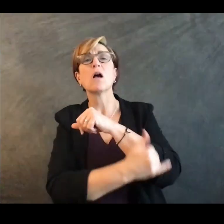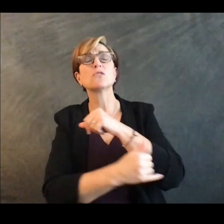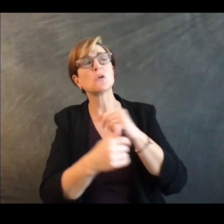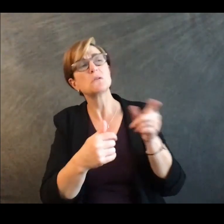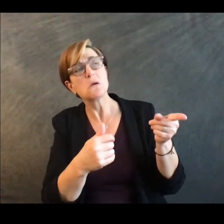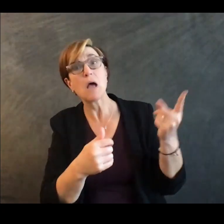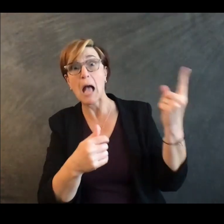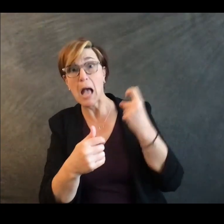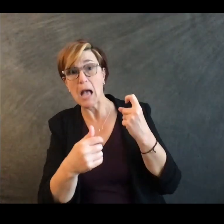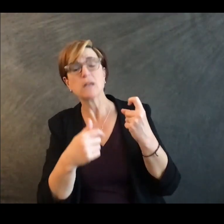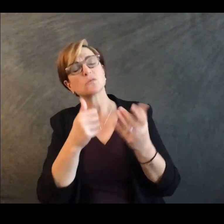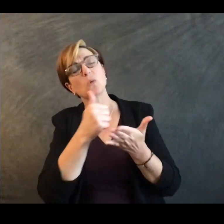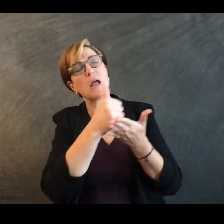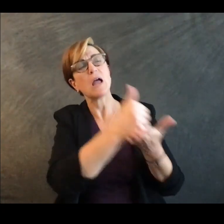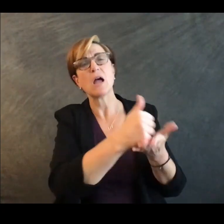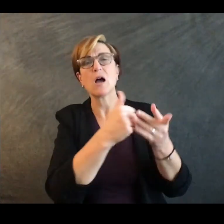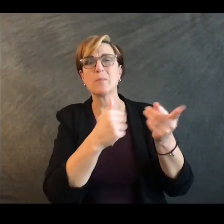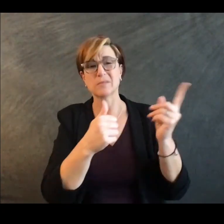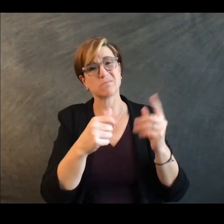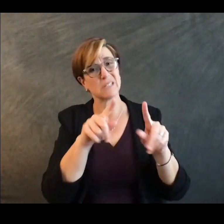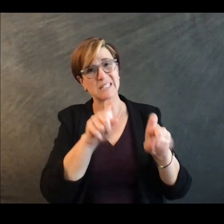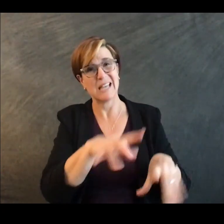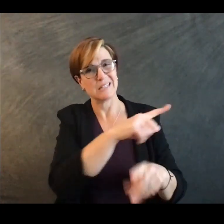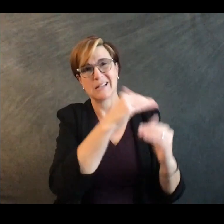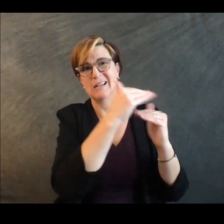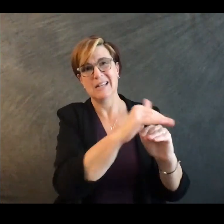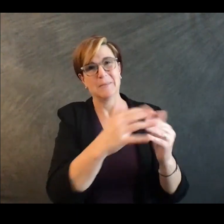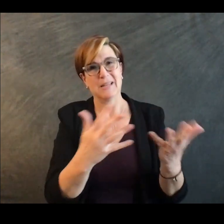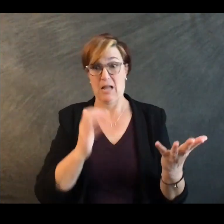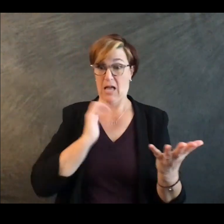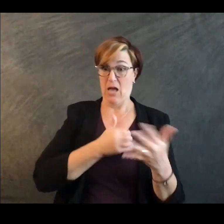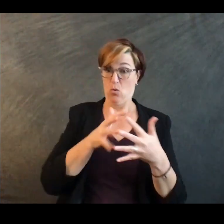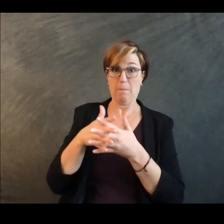them and our tests are very accurate a lot of tests are out there and they're